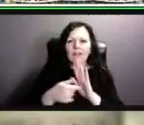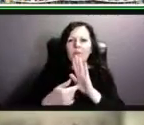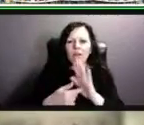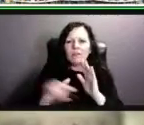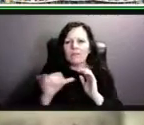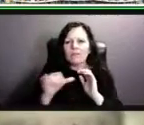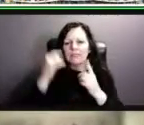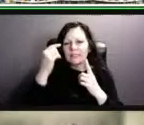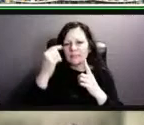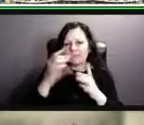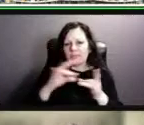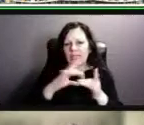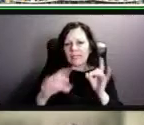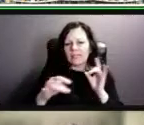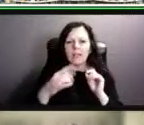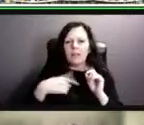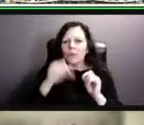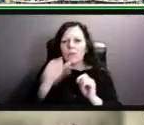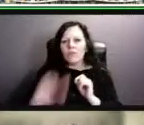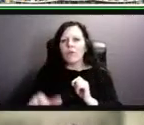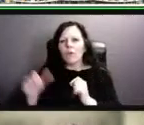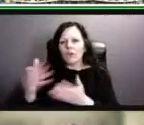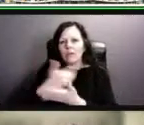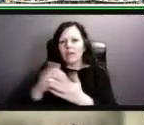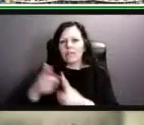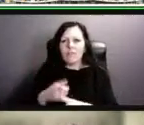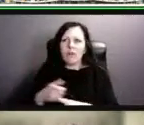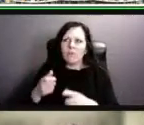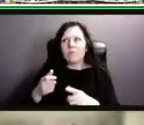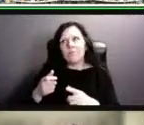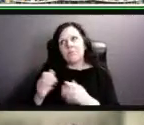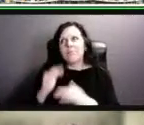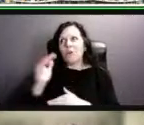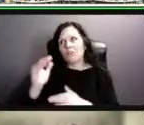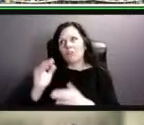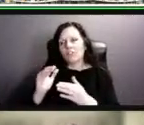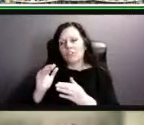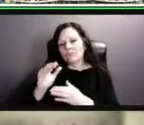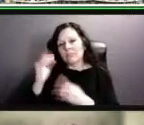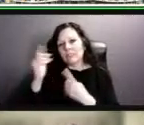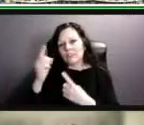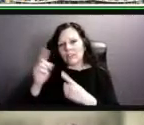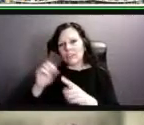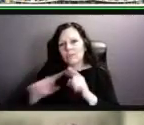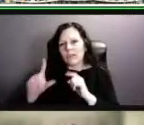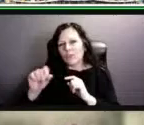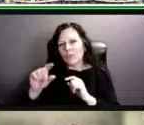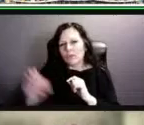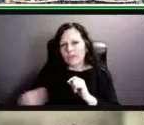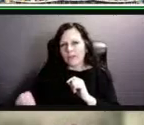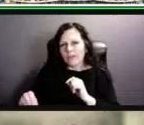THAT YOU EXPECT WITH COMPLIANCE. THE MODEL ITSELF DOES ACCOUNT